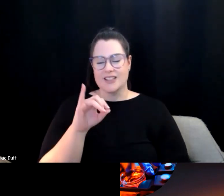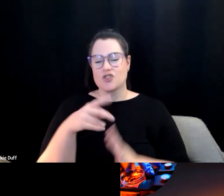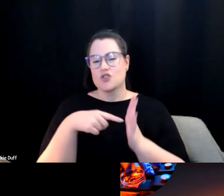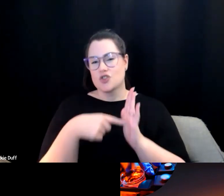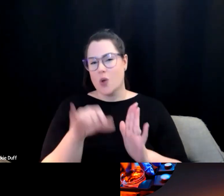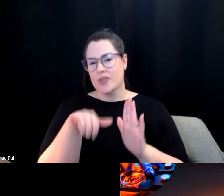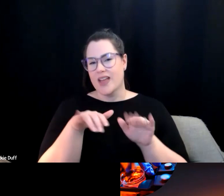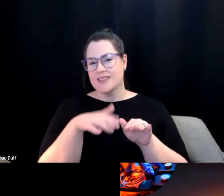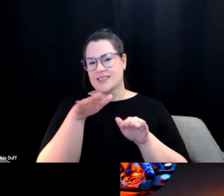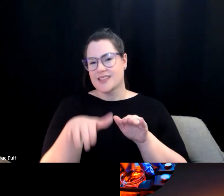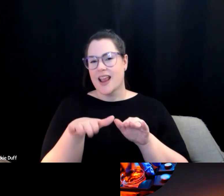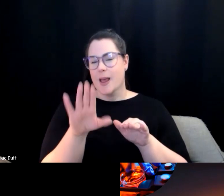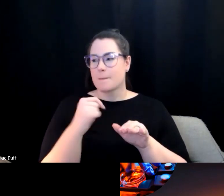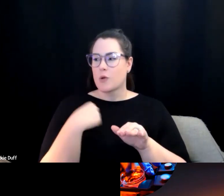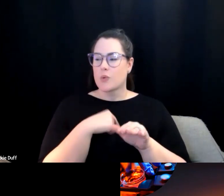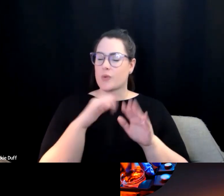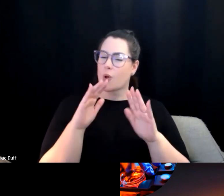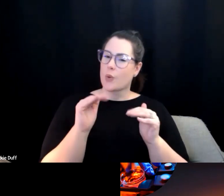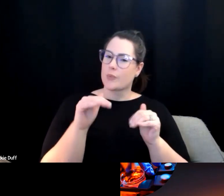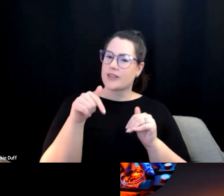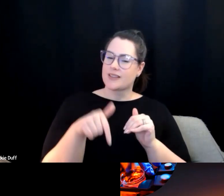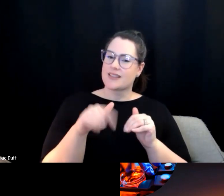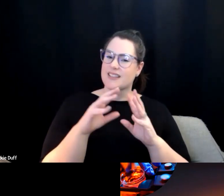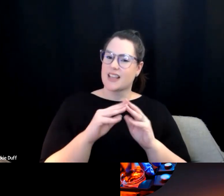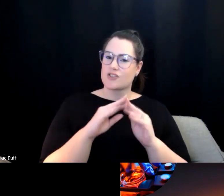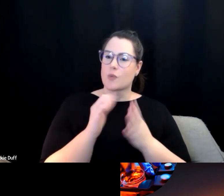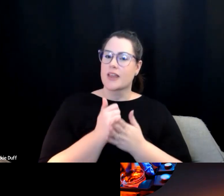We were hoping that this session would be helpful to other non-CAREER applicants.